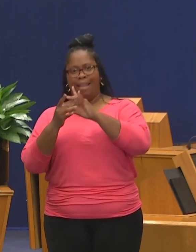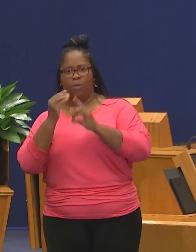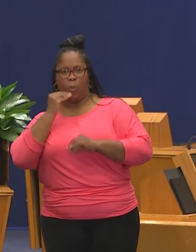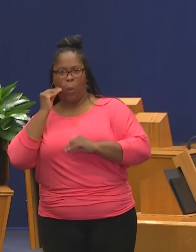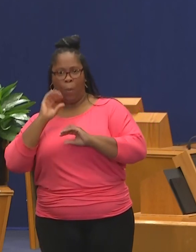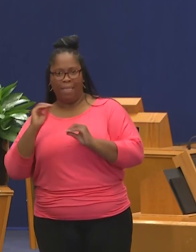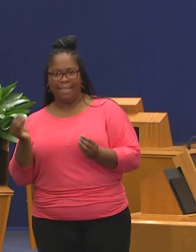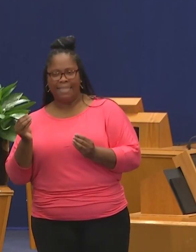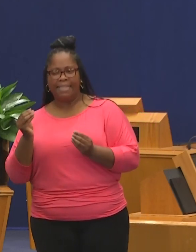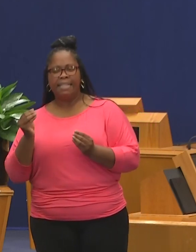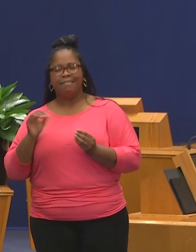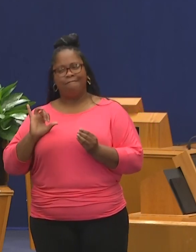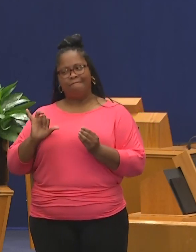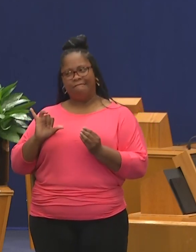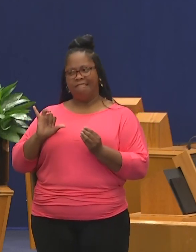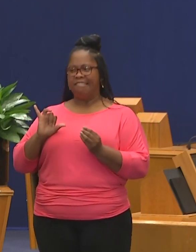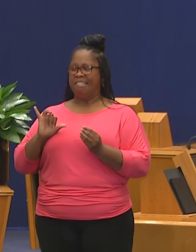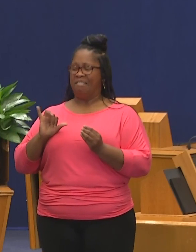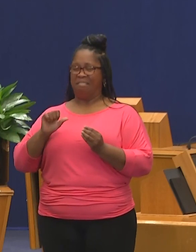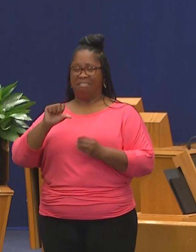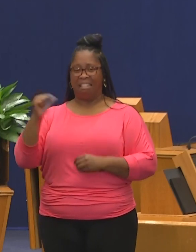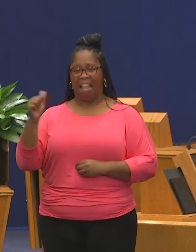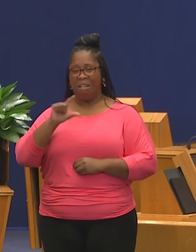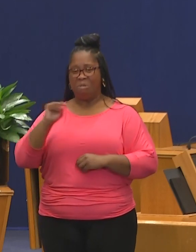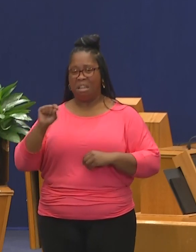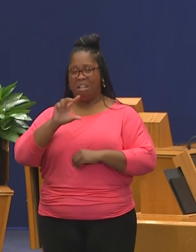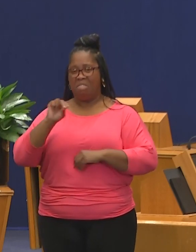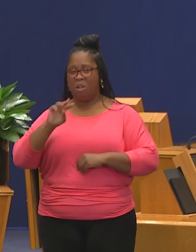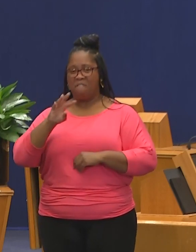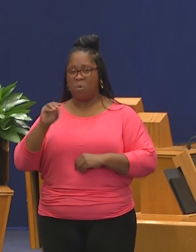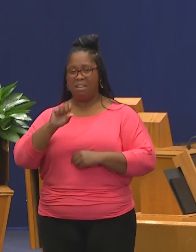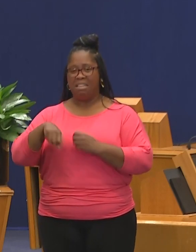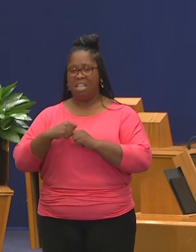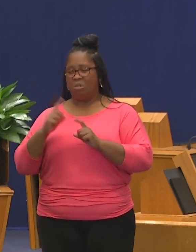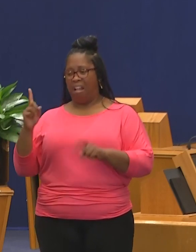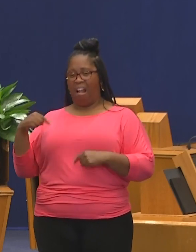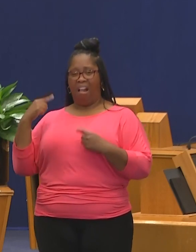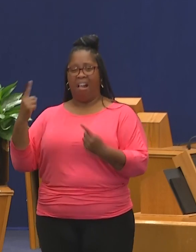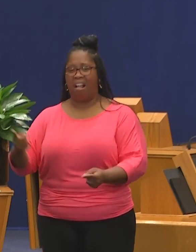HOMELESS SERVICE SYSTEMS AND